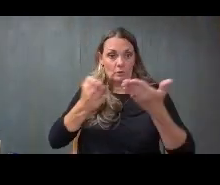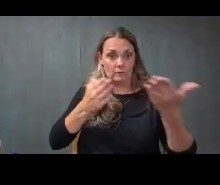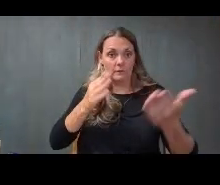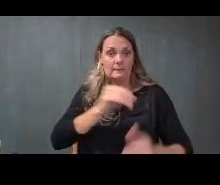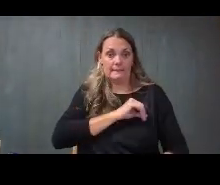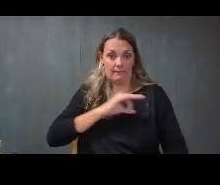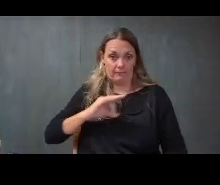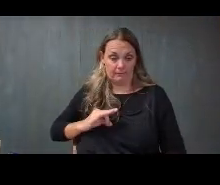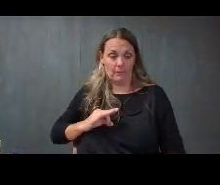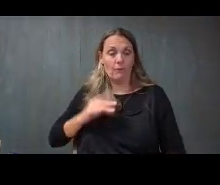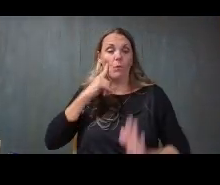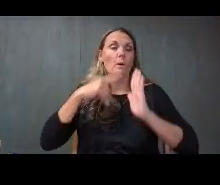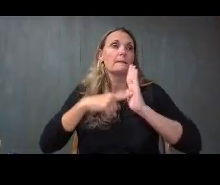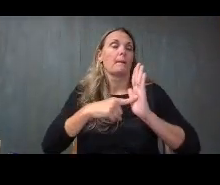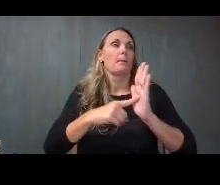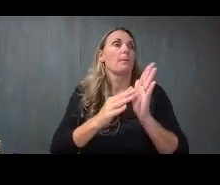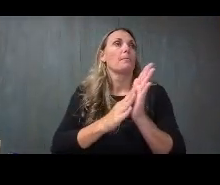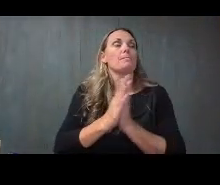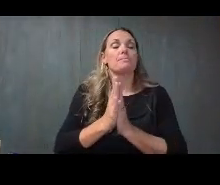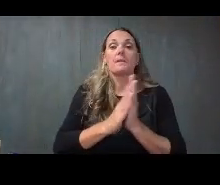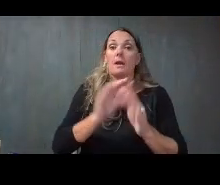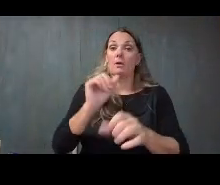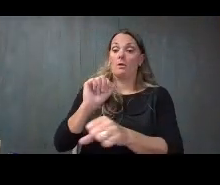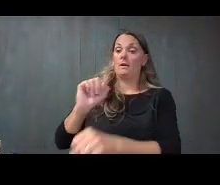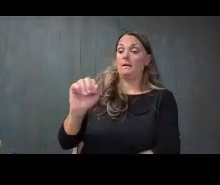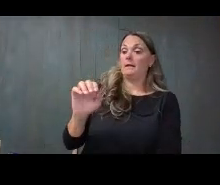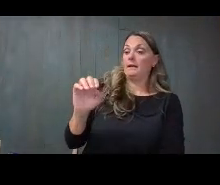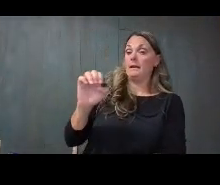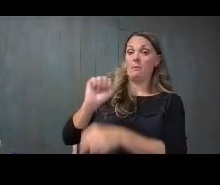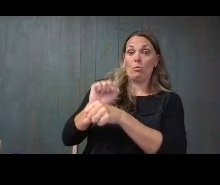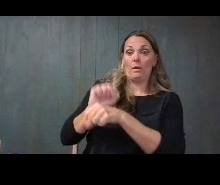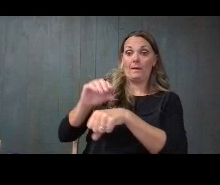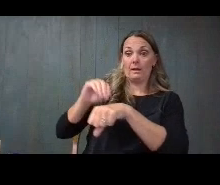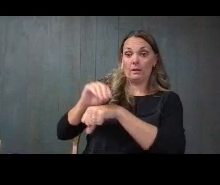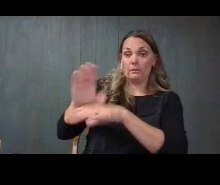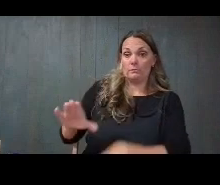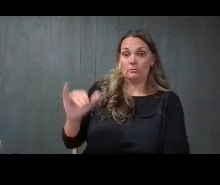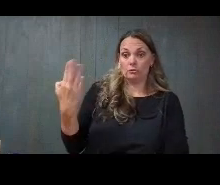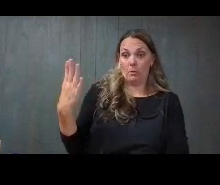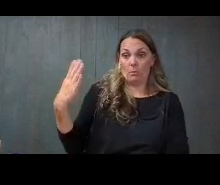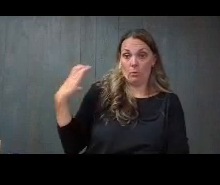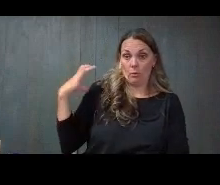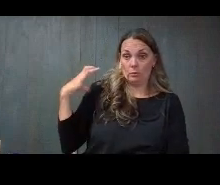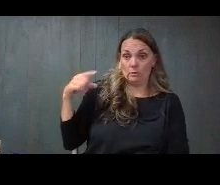for example, employment consultants or job coaches with a